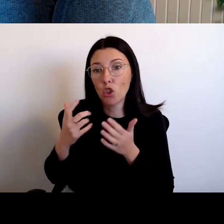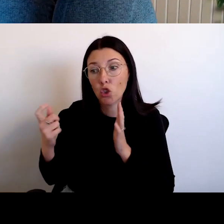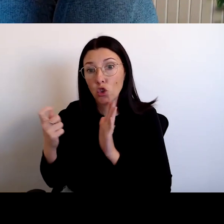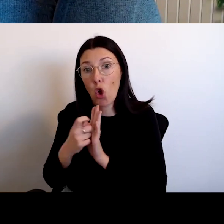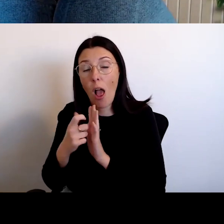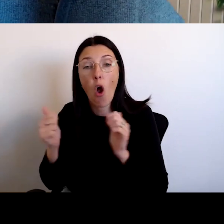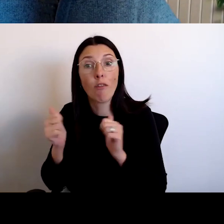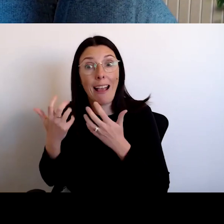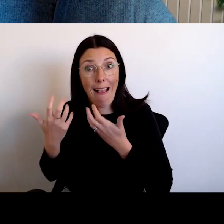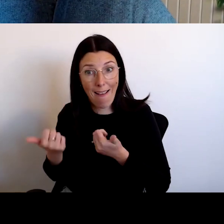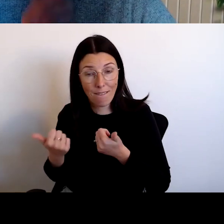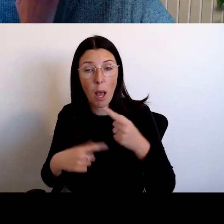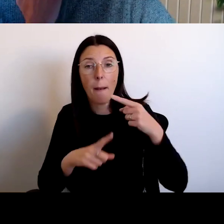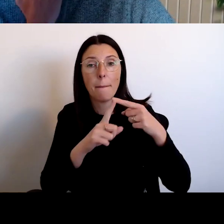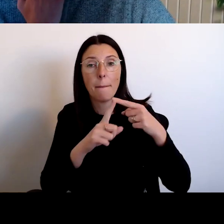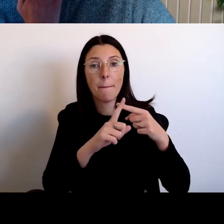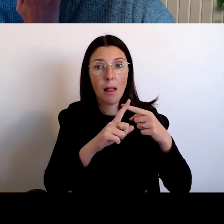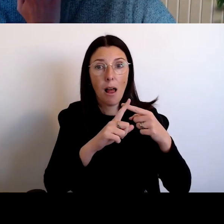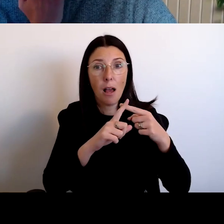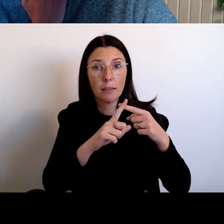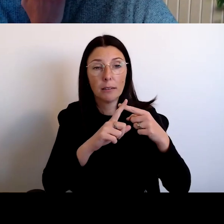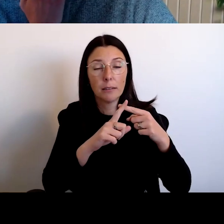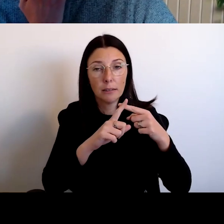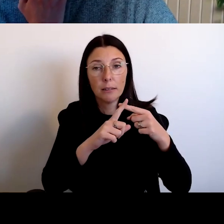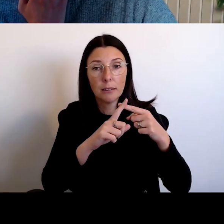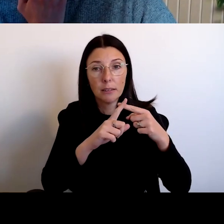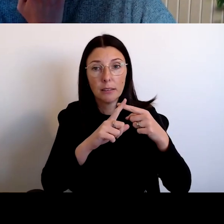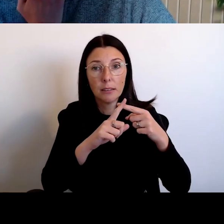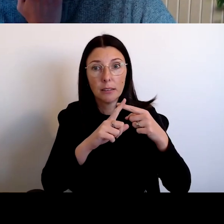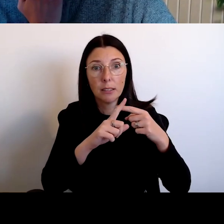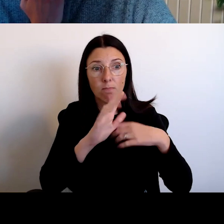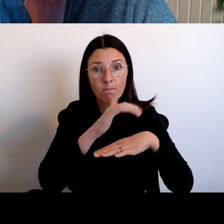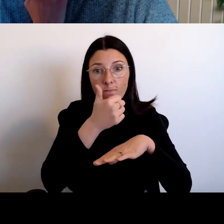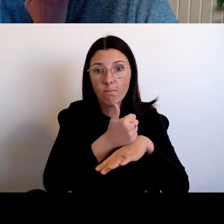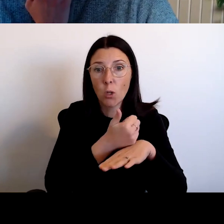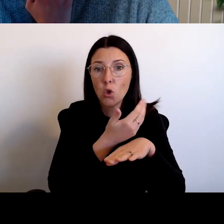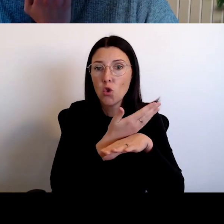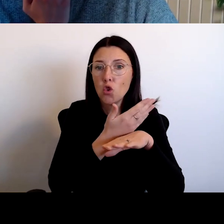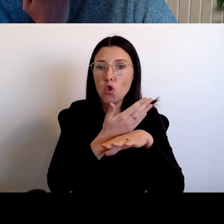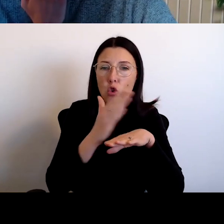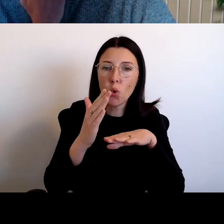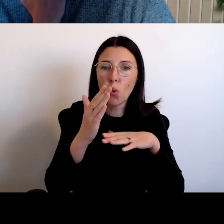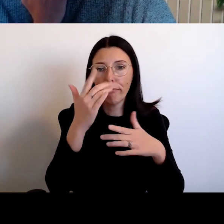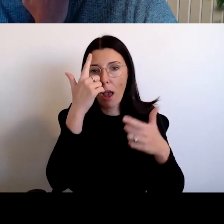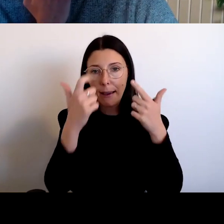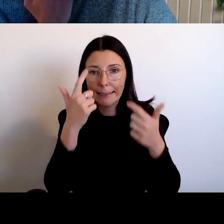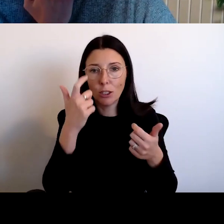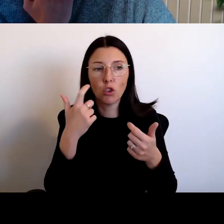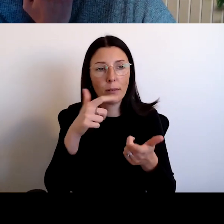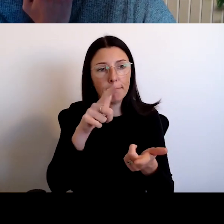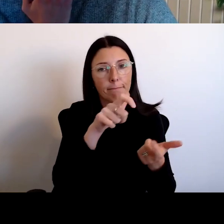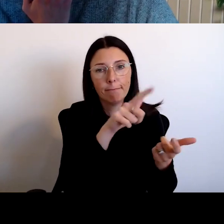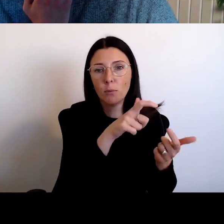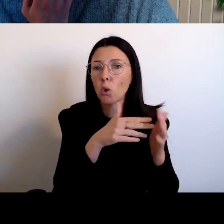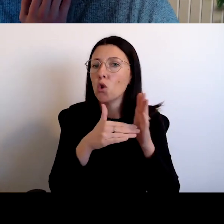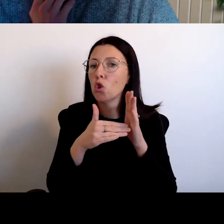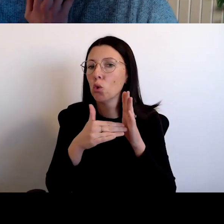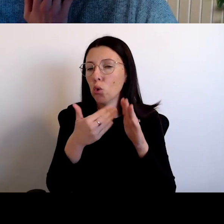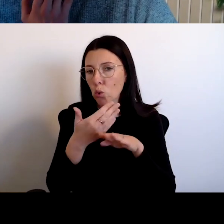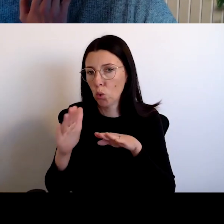existing donors, but also piloting some new initiatives. The best opportunity for Plus1